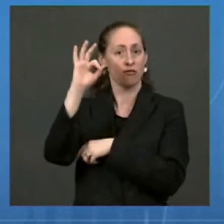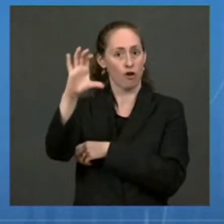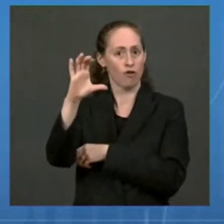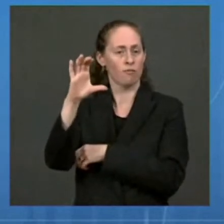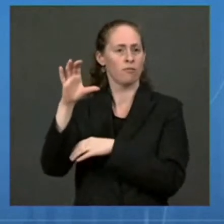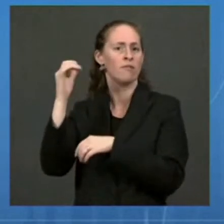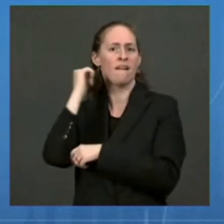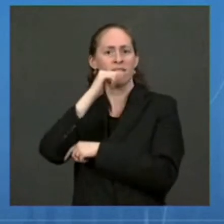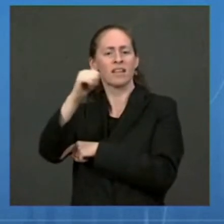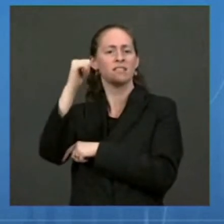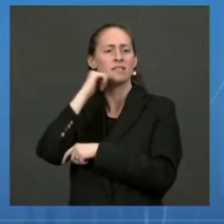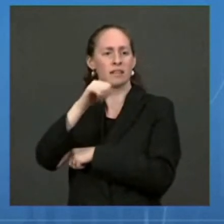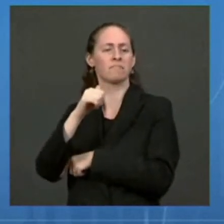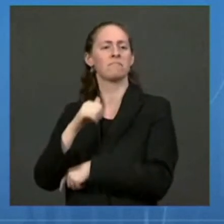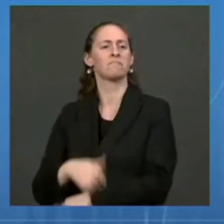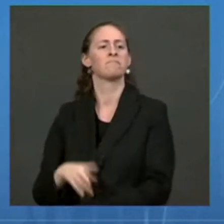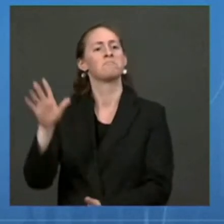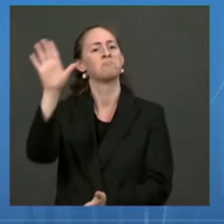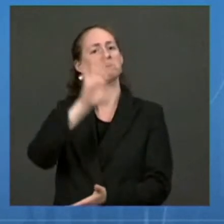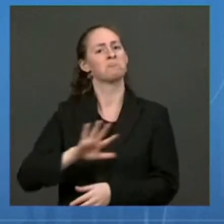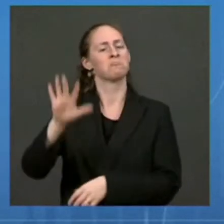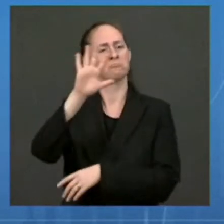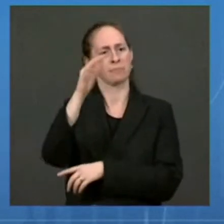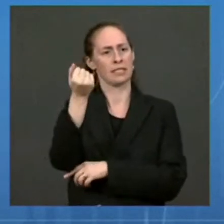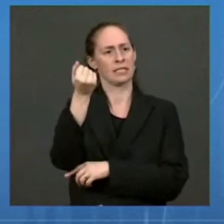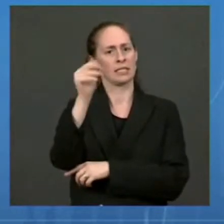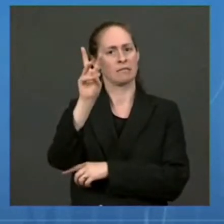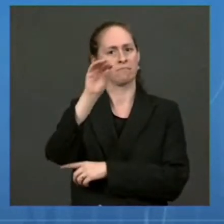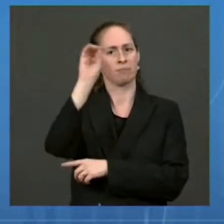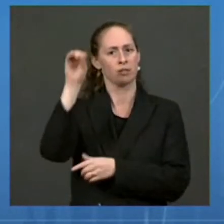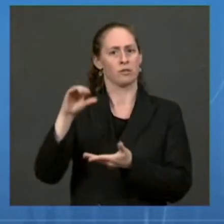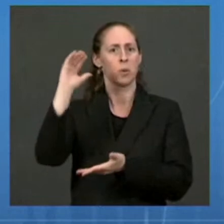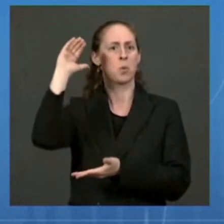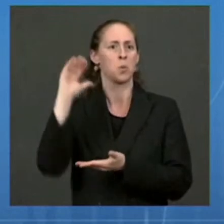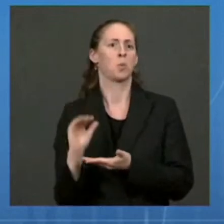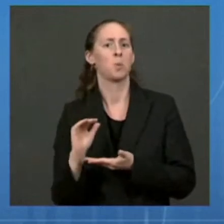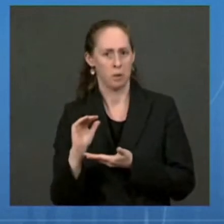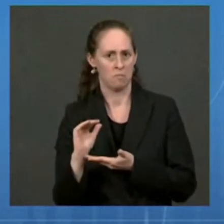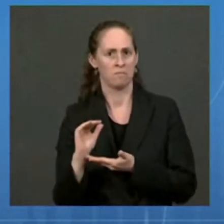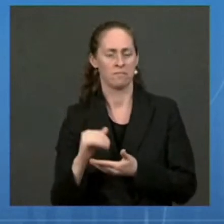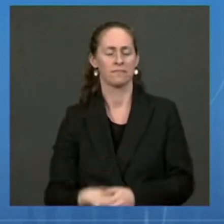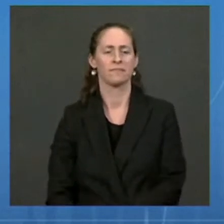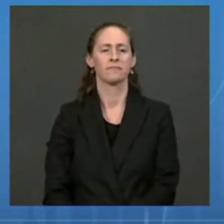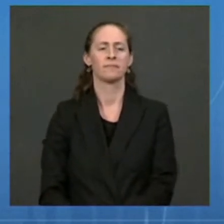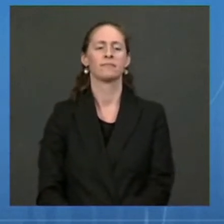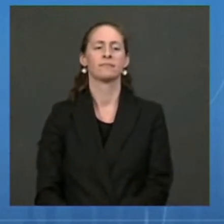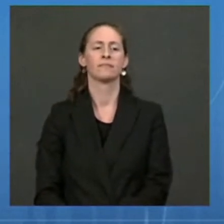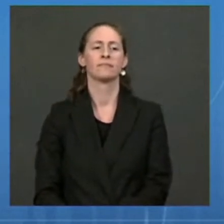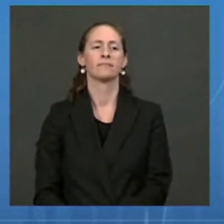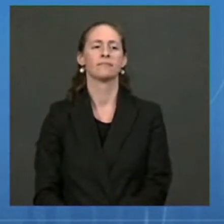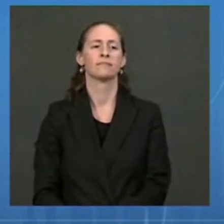AS OF YESTERDAY THE SEVEN-DAY